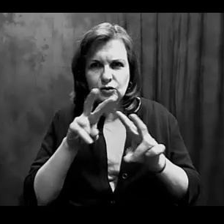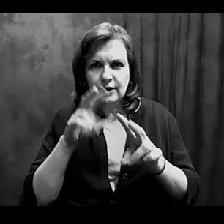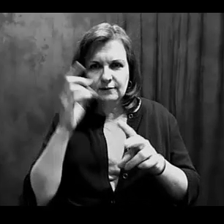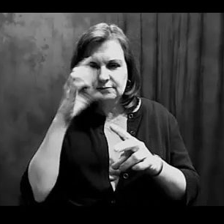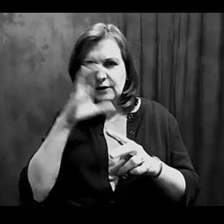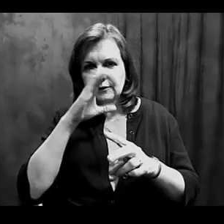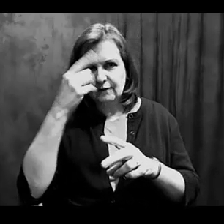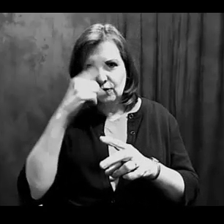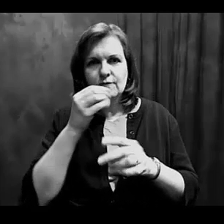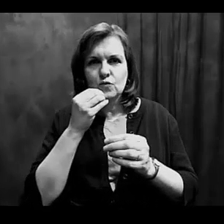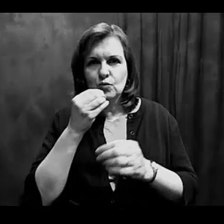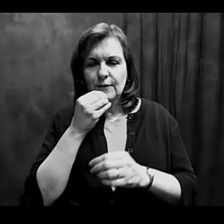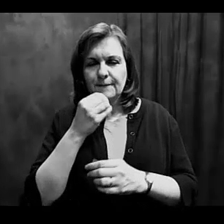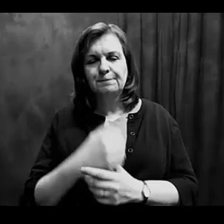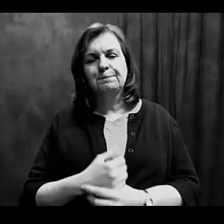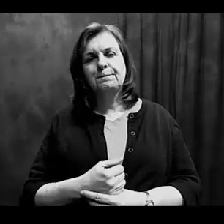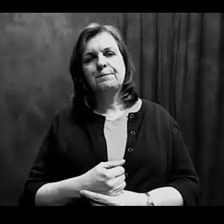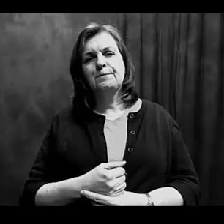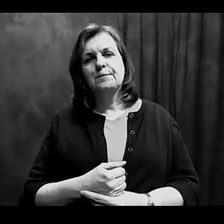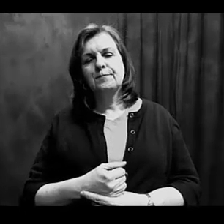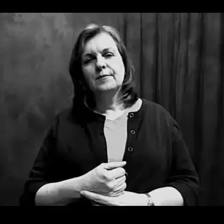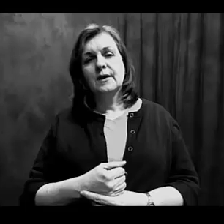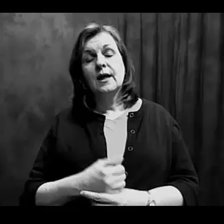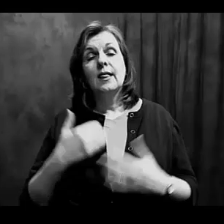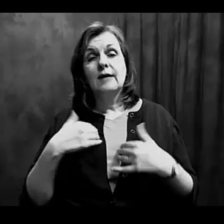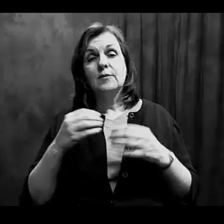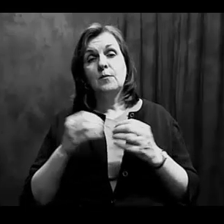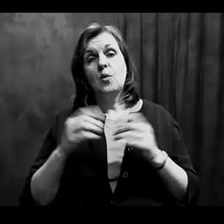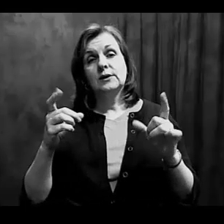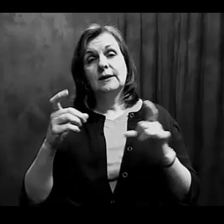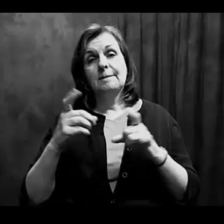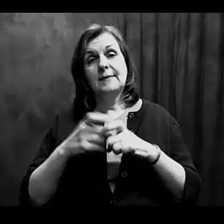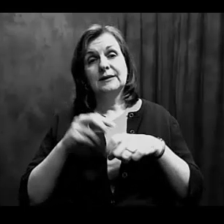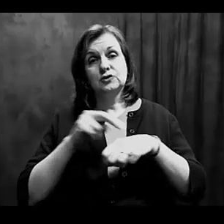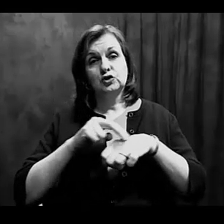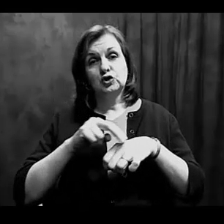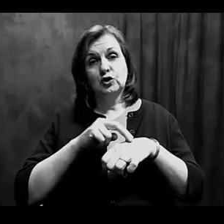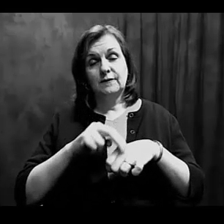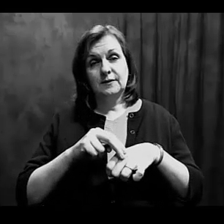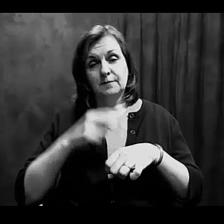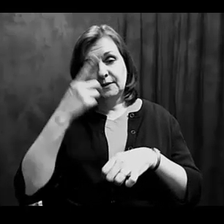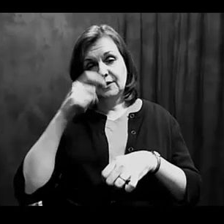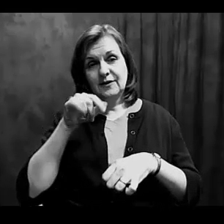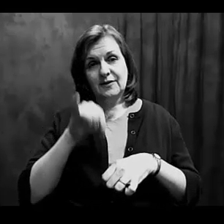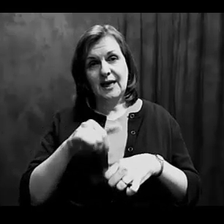predators in anyway. and a slightly more complex nerve structure because